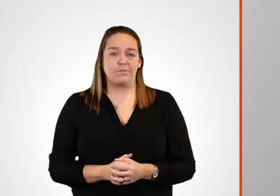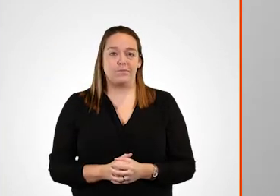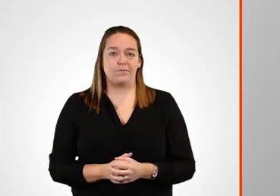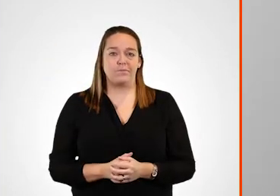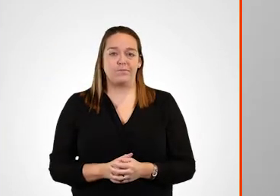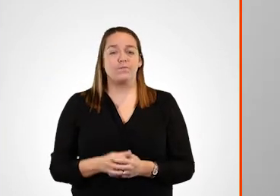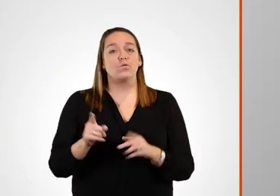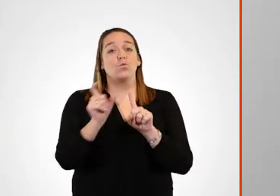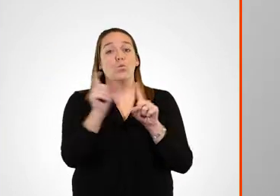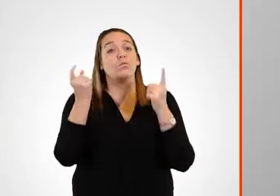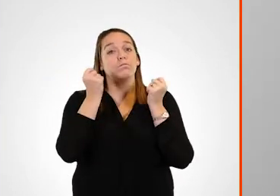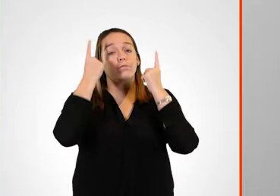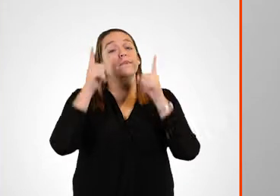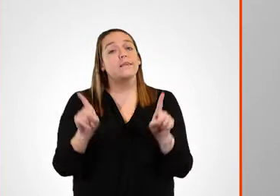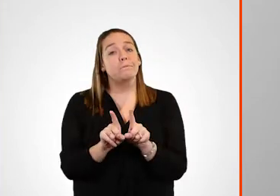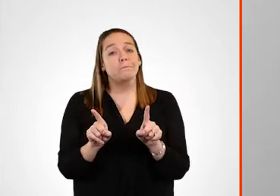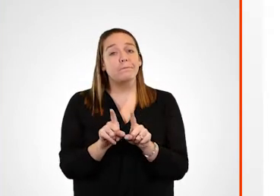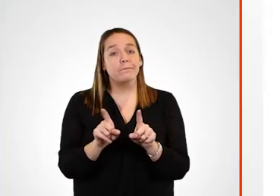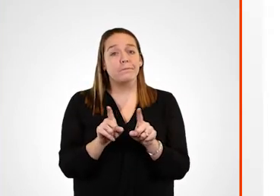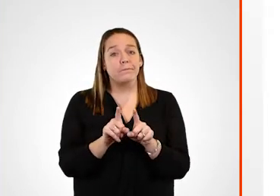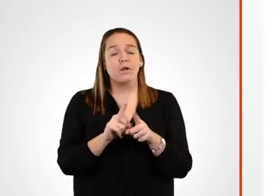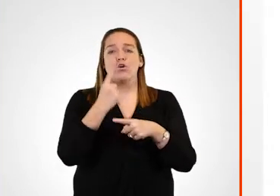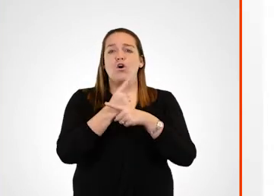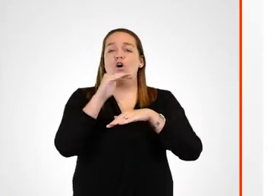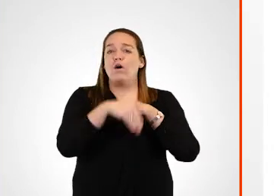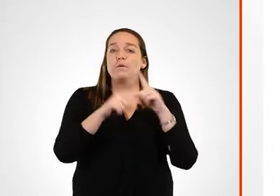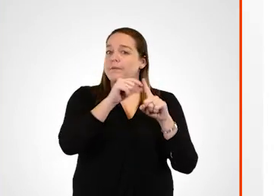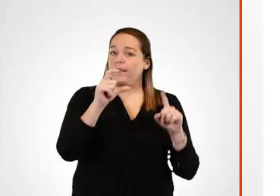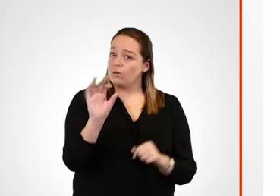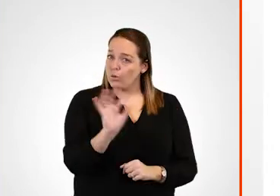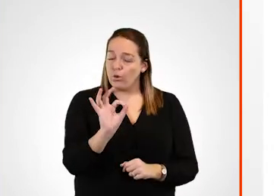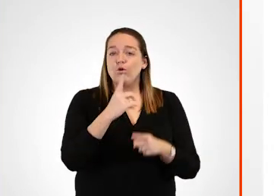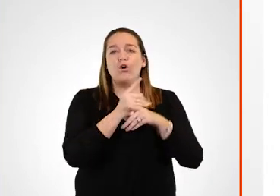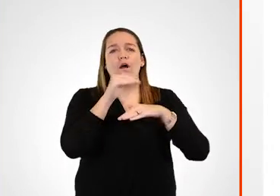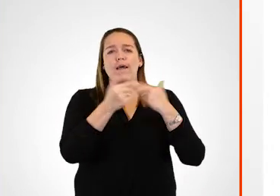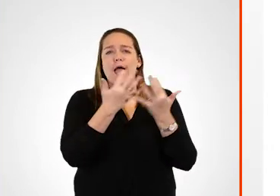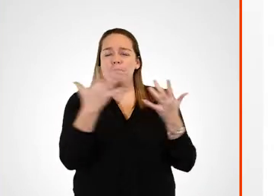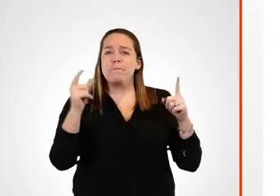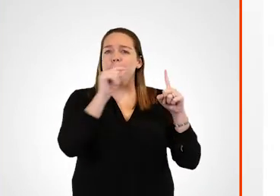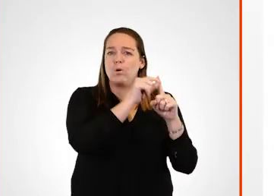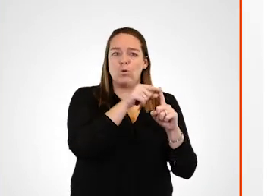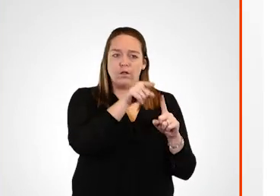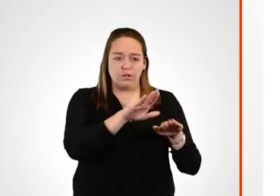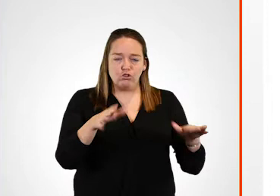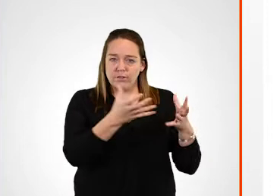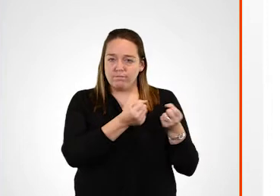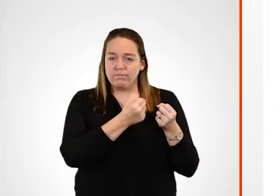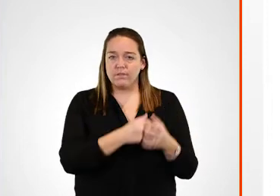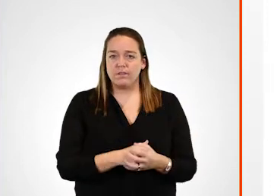Word comprehension - again, we're not talking about percent here, we're talking about the number of points received, and scores increased